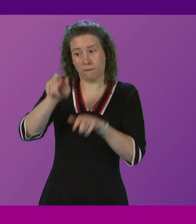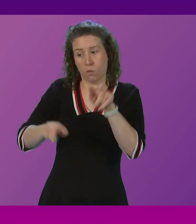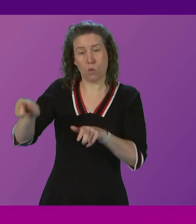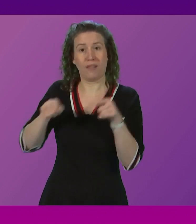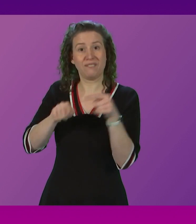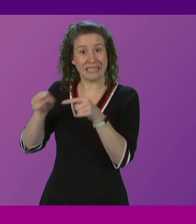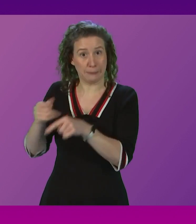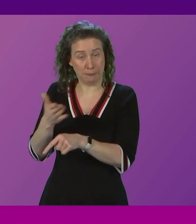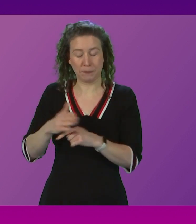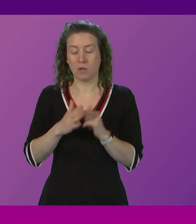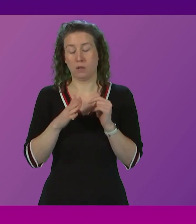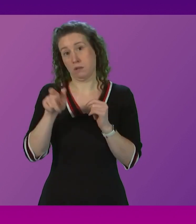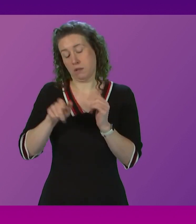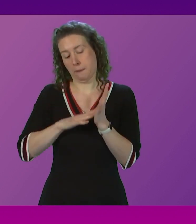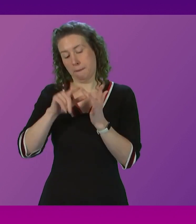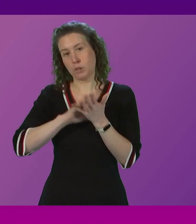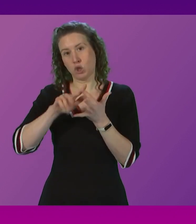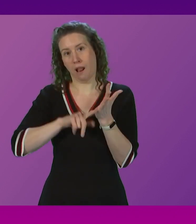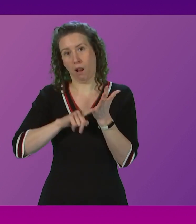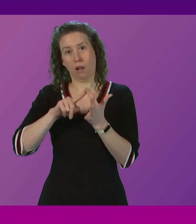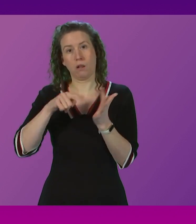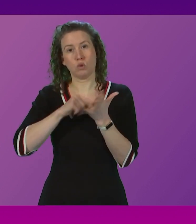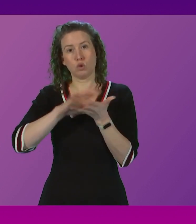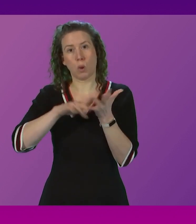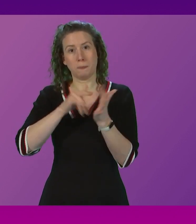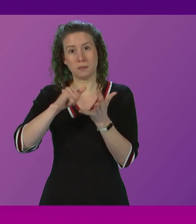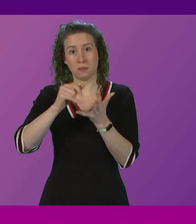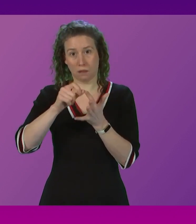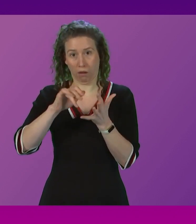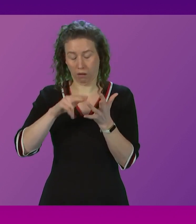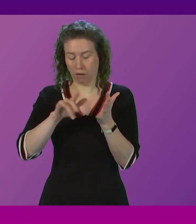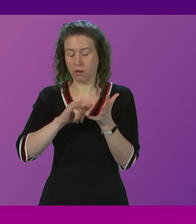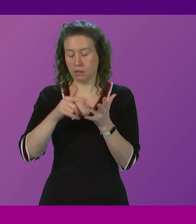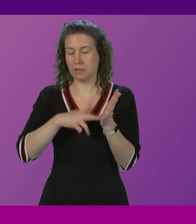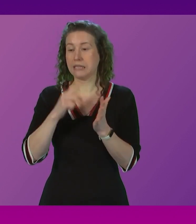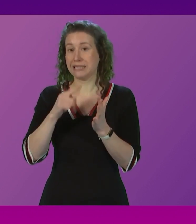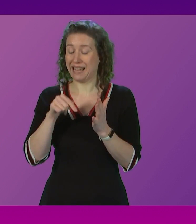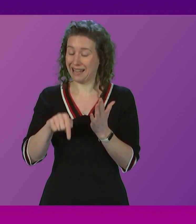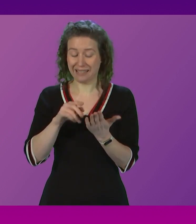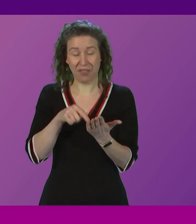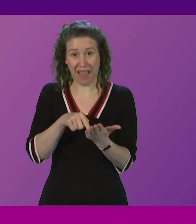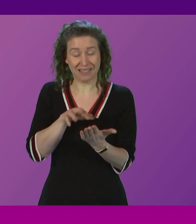Michelle Thomson said in the chamber on Tuesday that leaving that possibility risks handing power